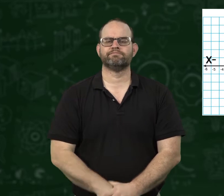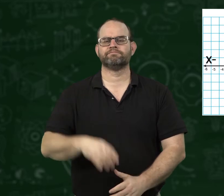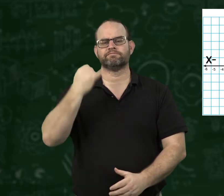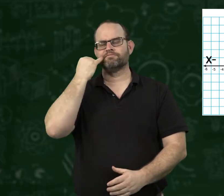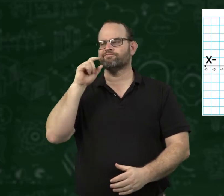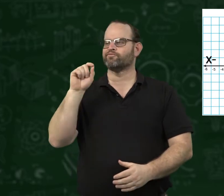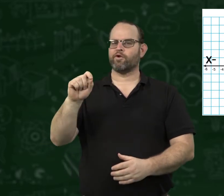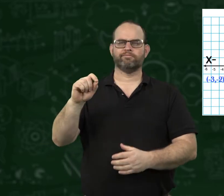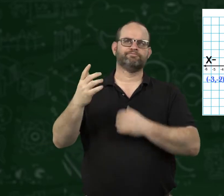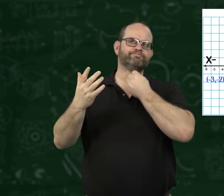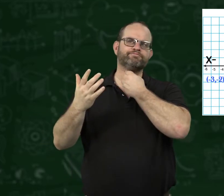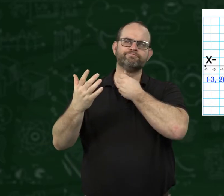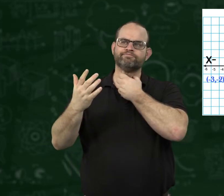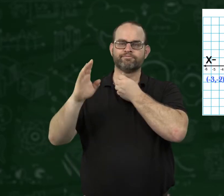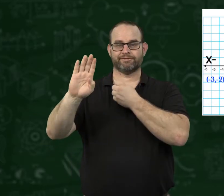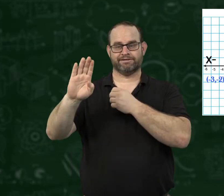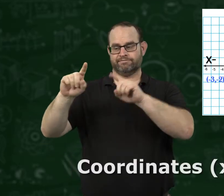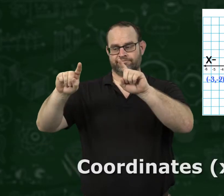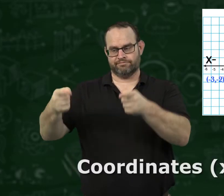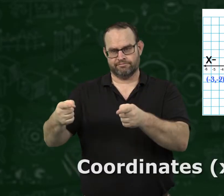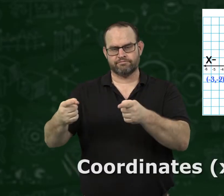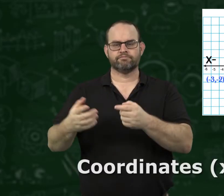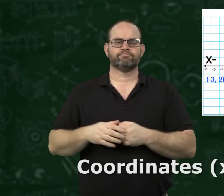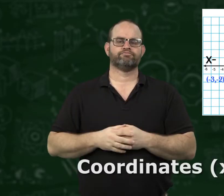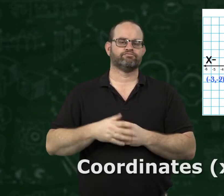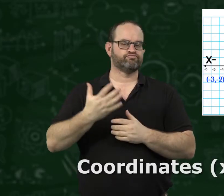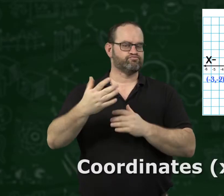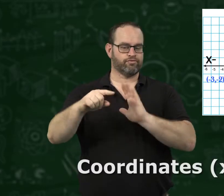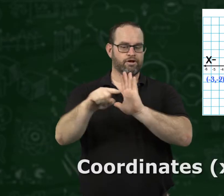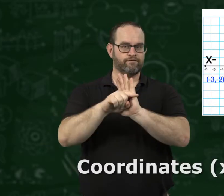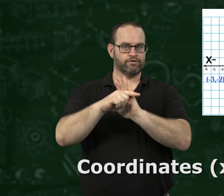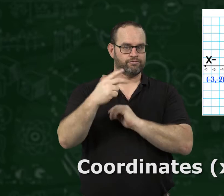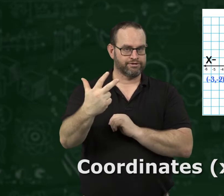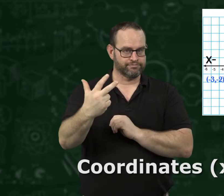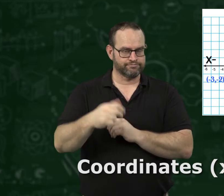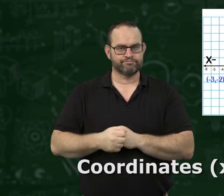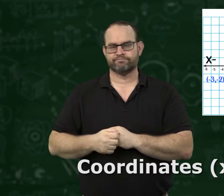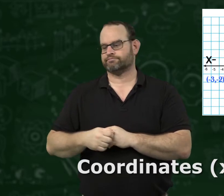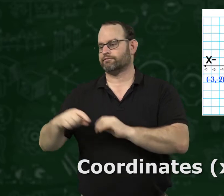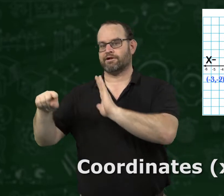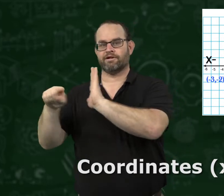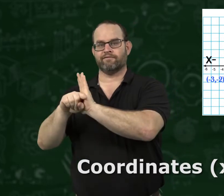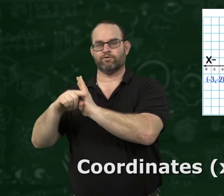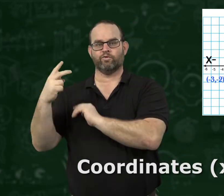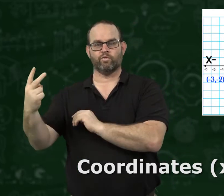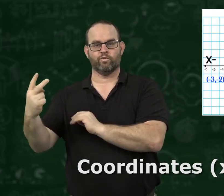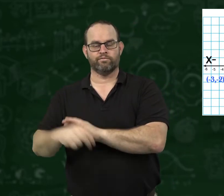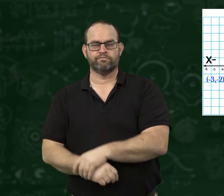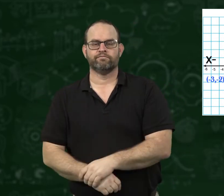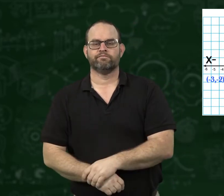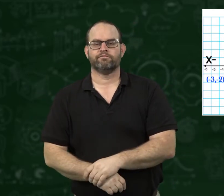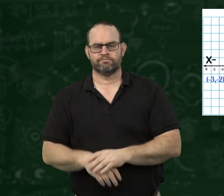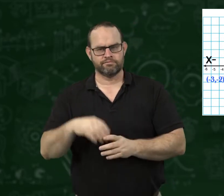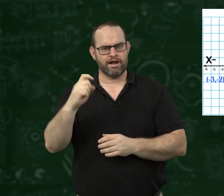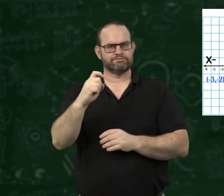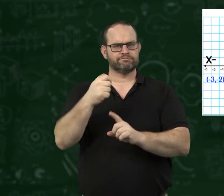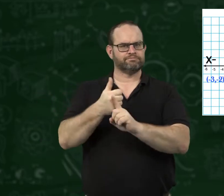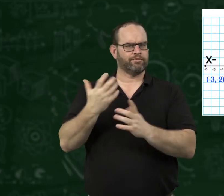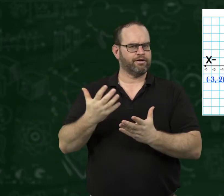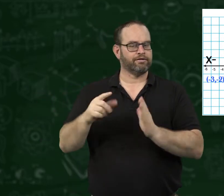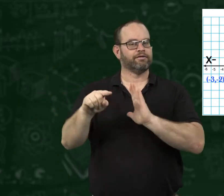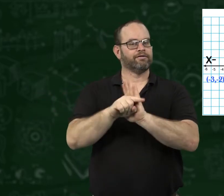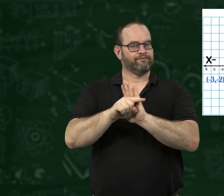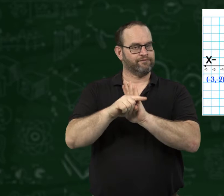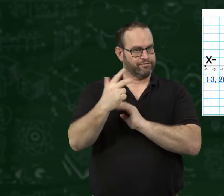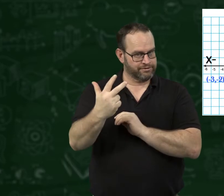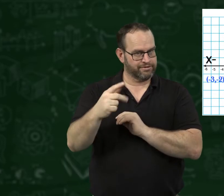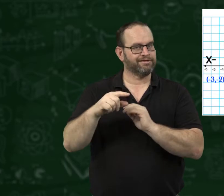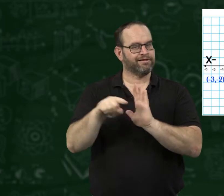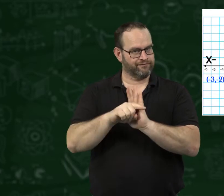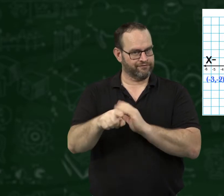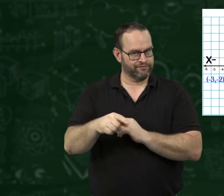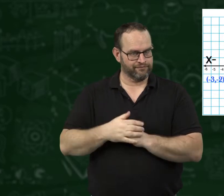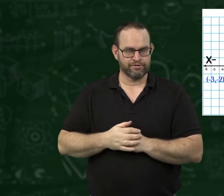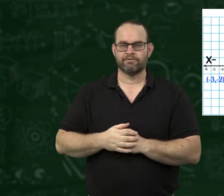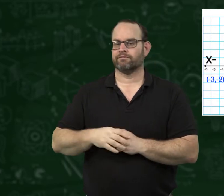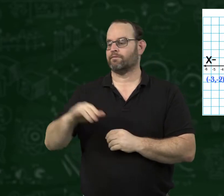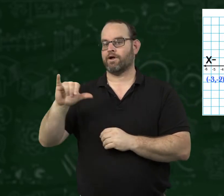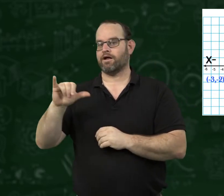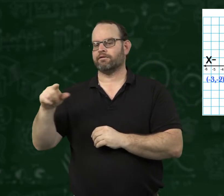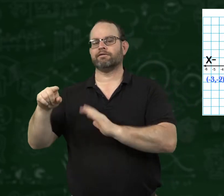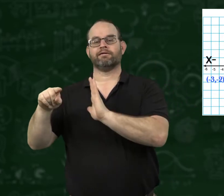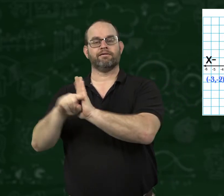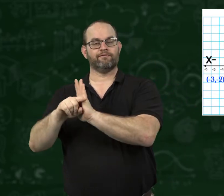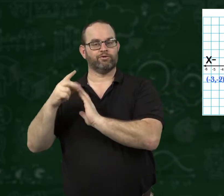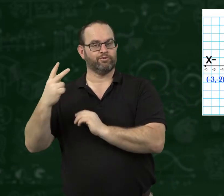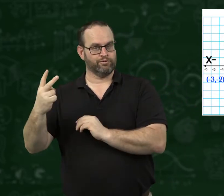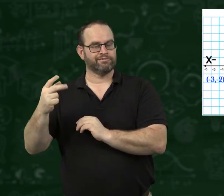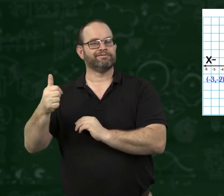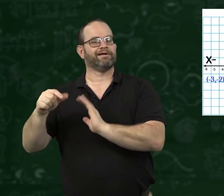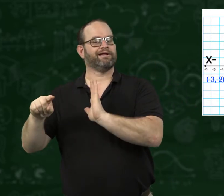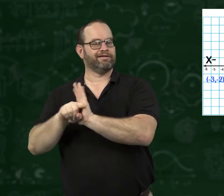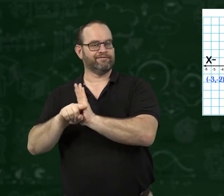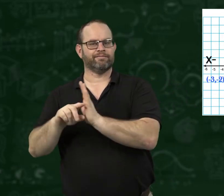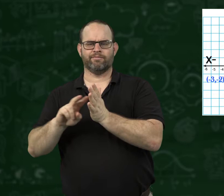Now look at the coordinate (-3, -2). X is negative three and y is negative two.